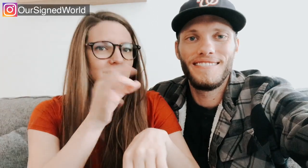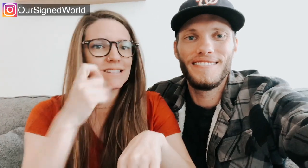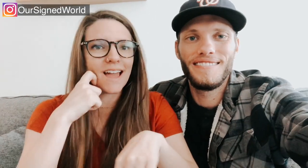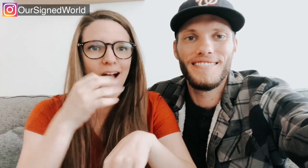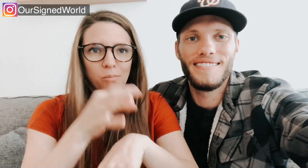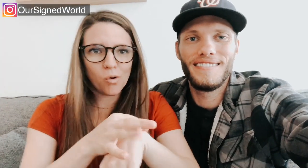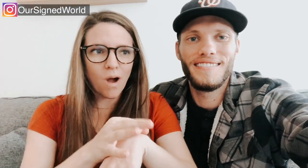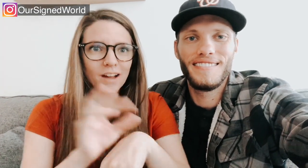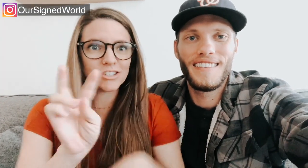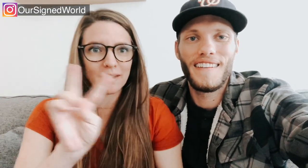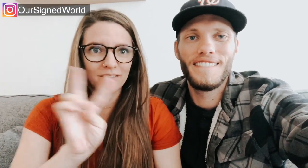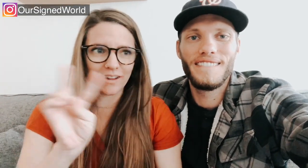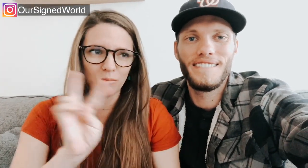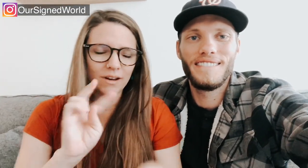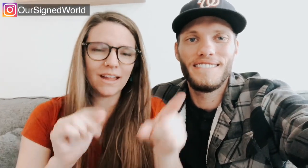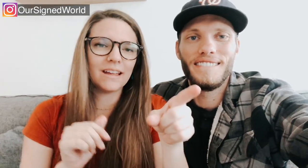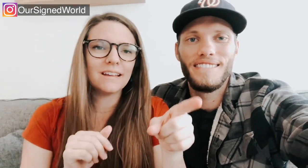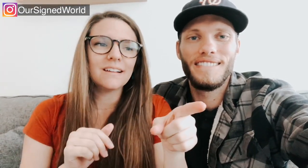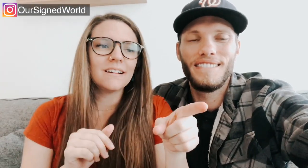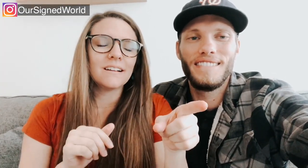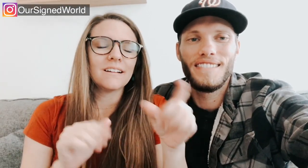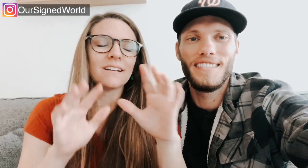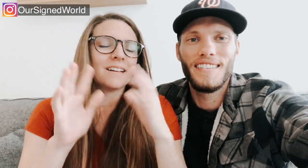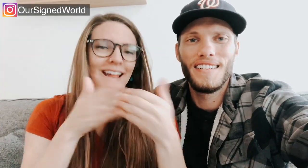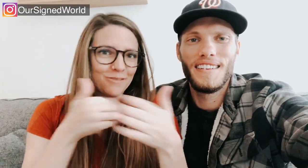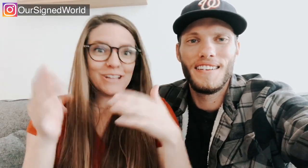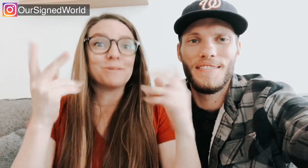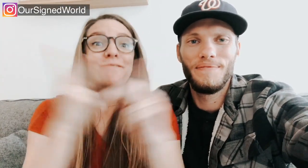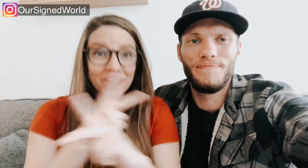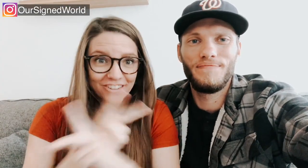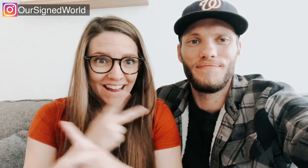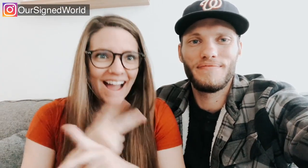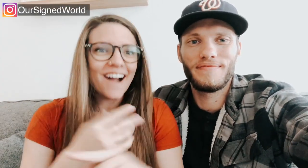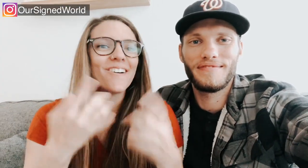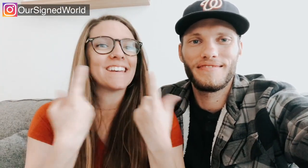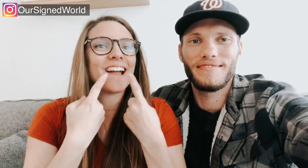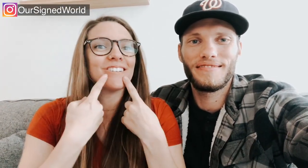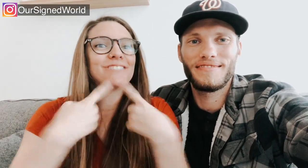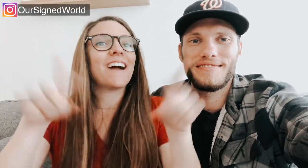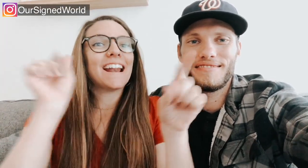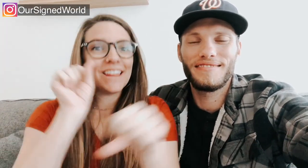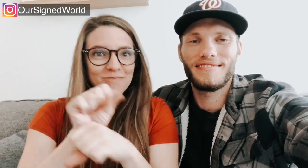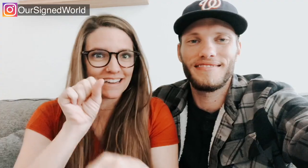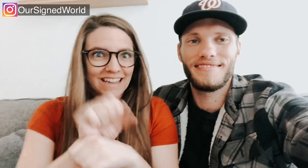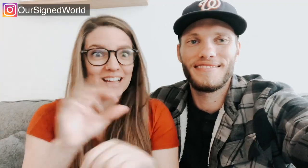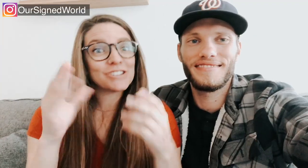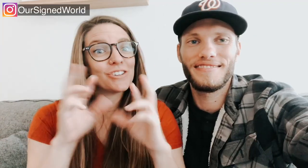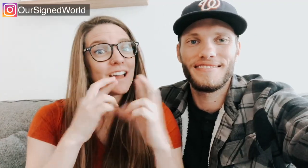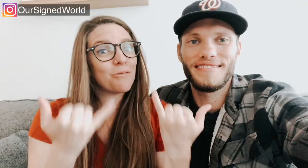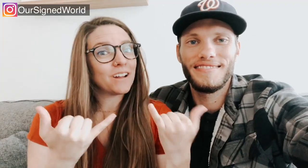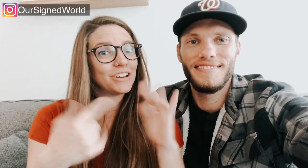apple watch, to make it vibrate. Anyways, we figured it out, now its finally working. Now we are going to